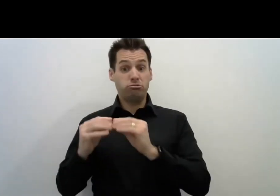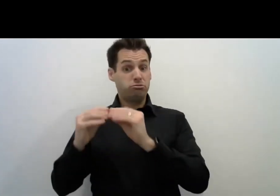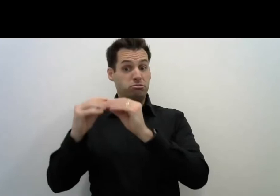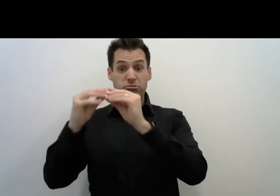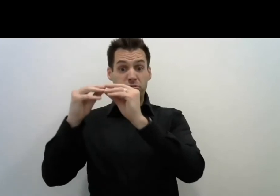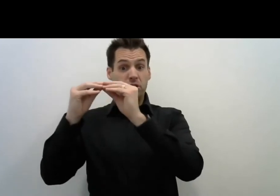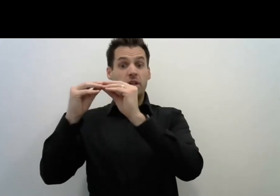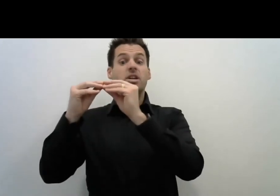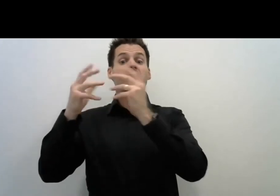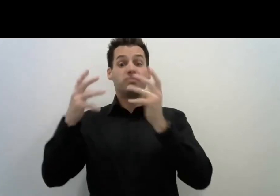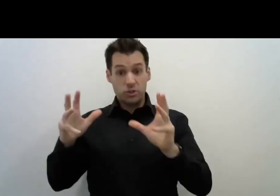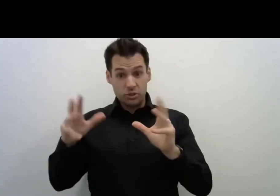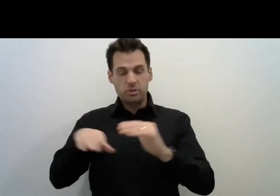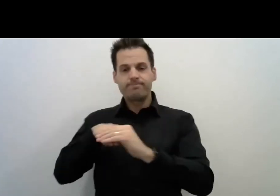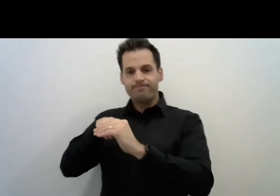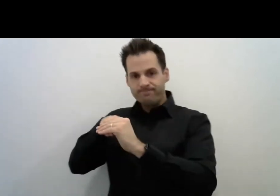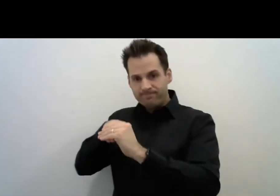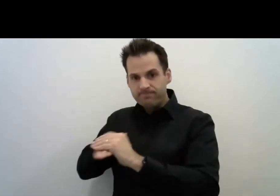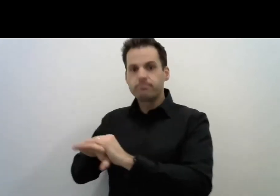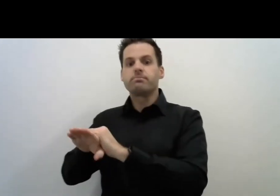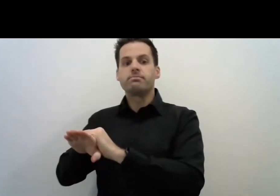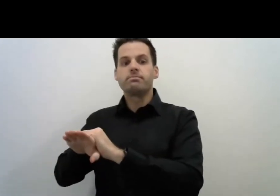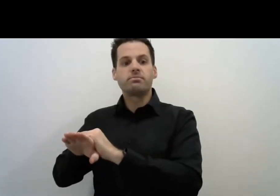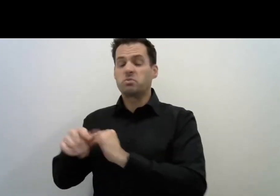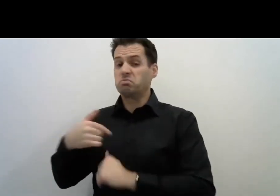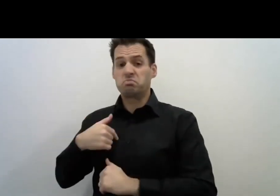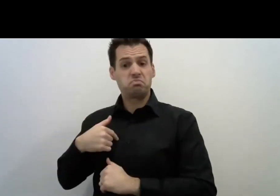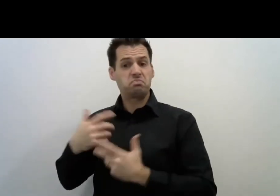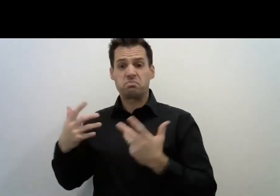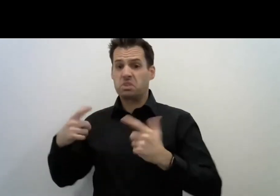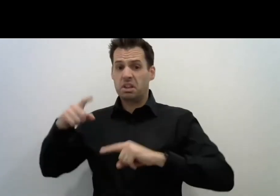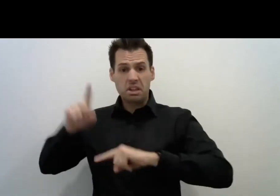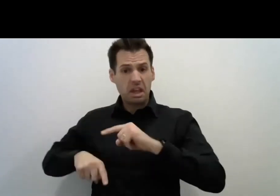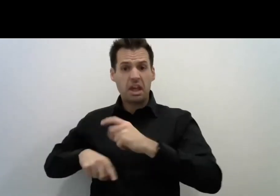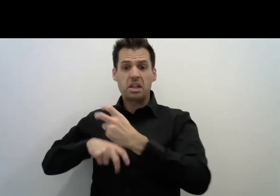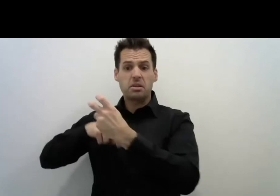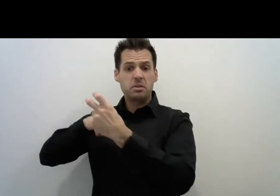psychiatrist's office i was in no mental state to have a conversation with that psychiatrist